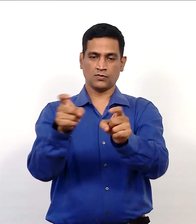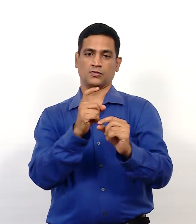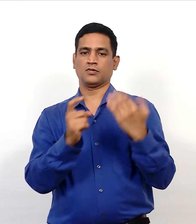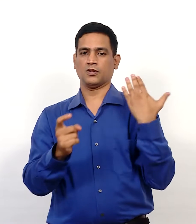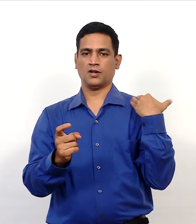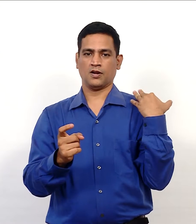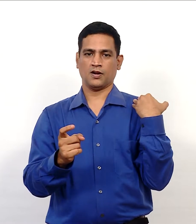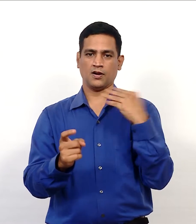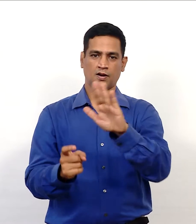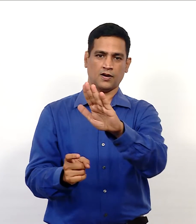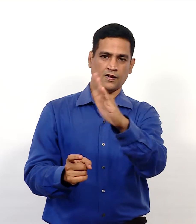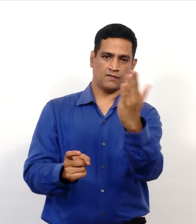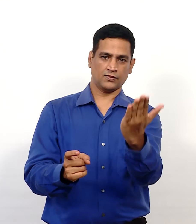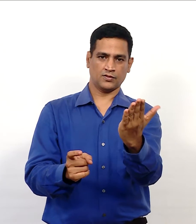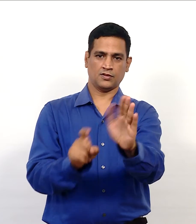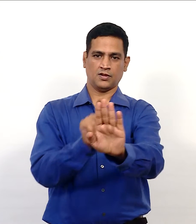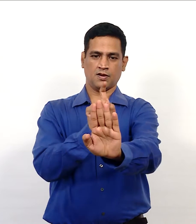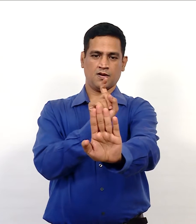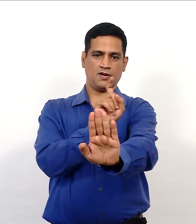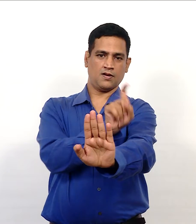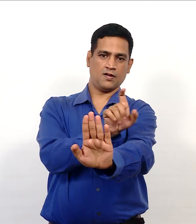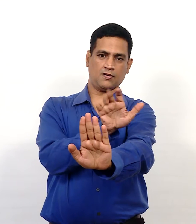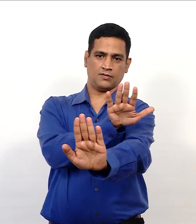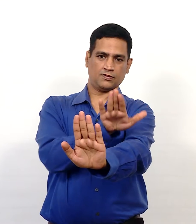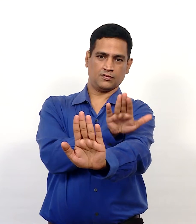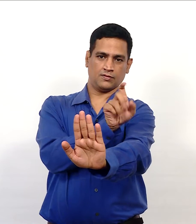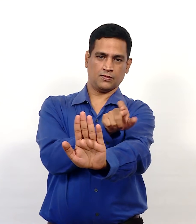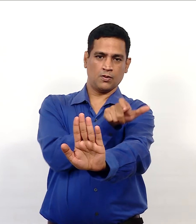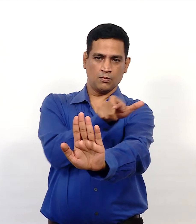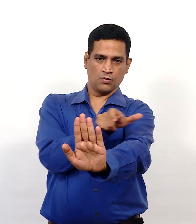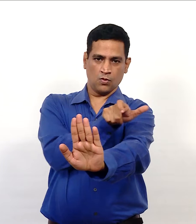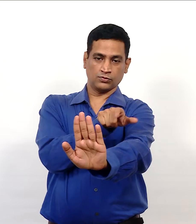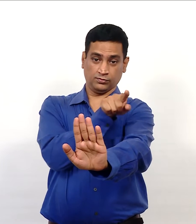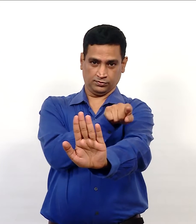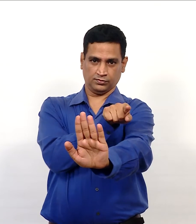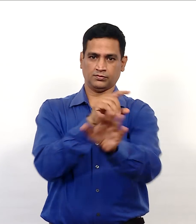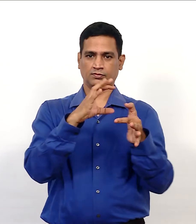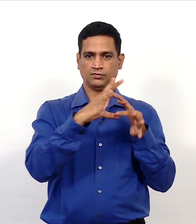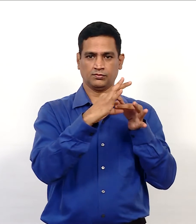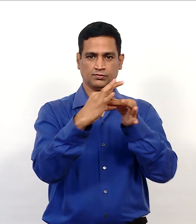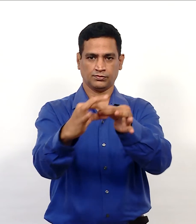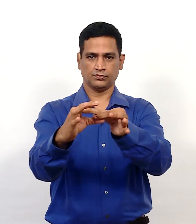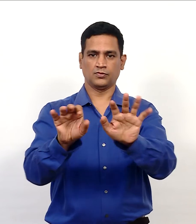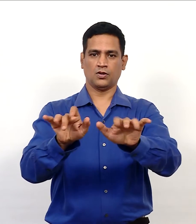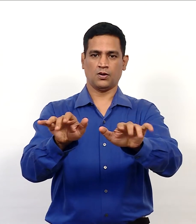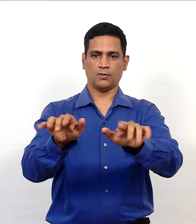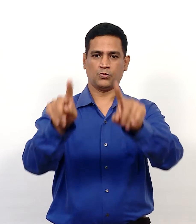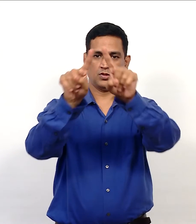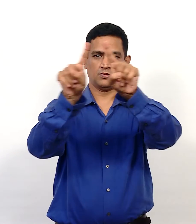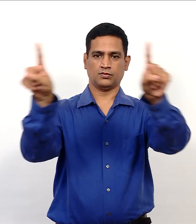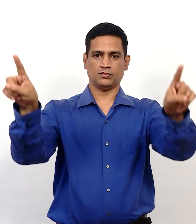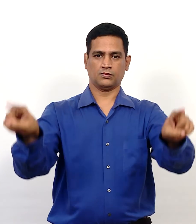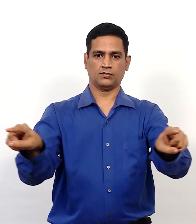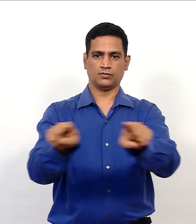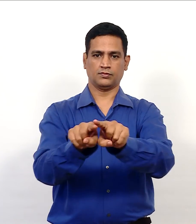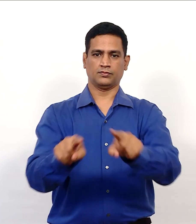the left click of the mouse to access computer.